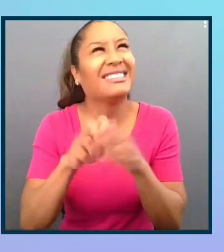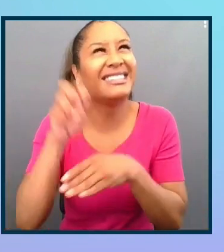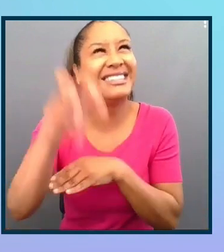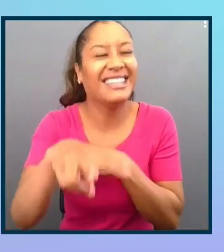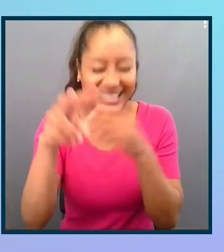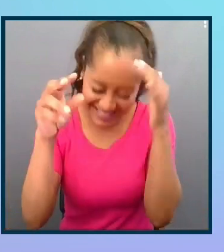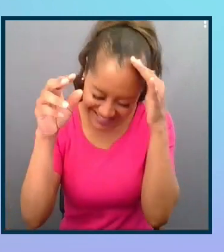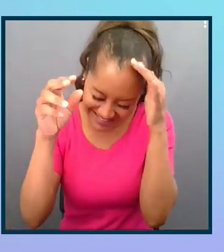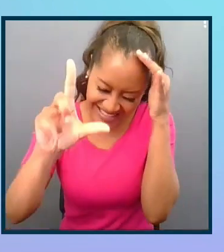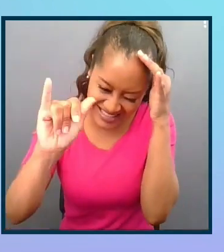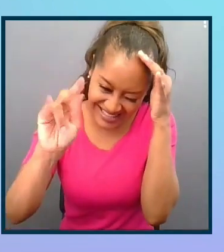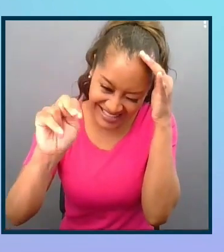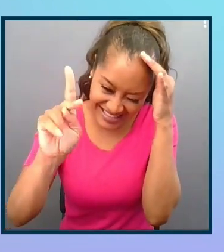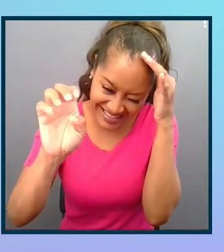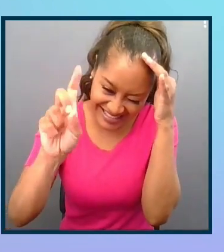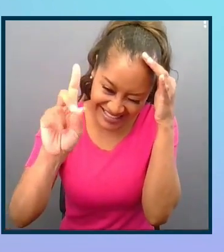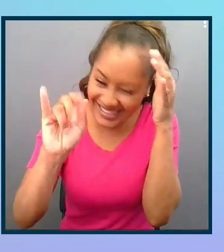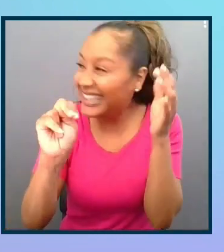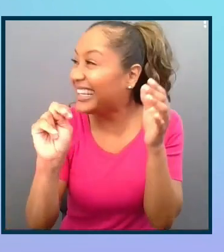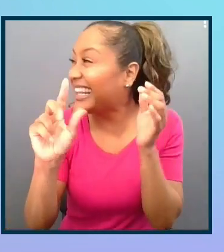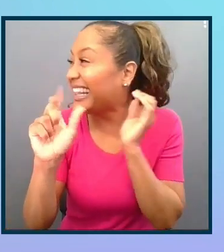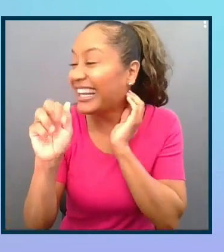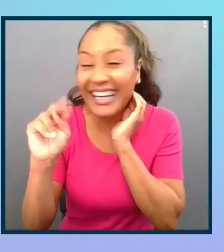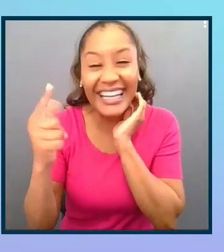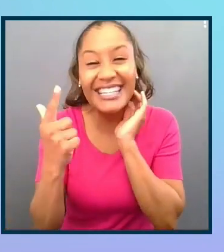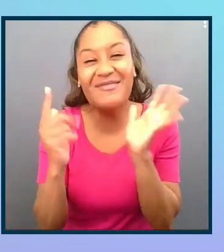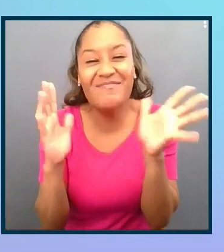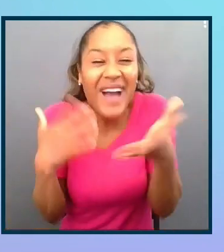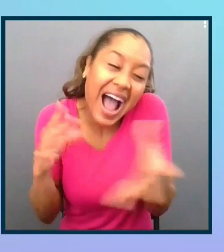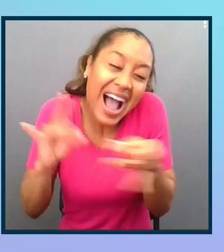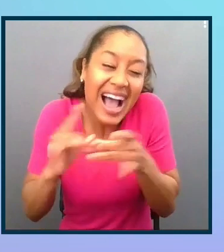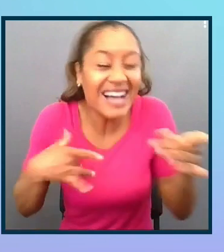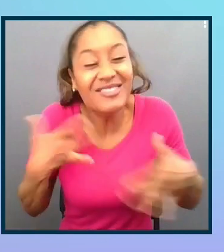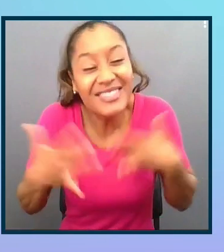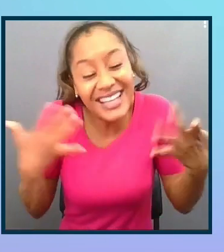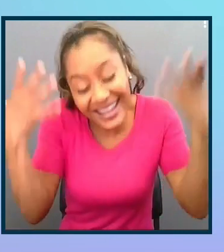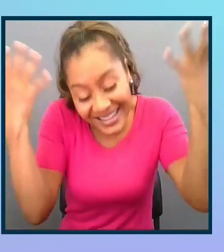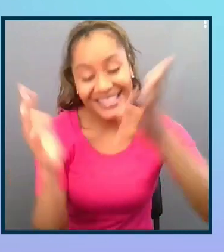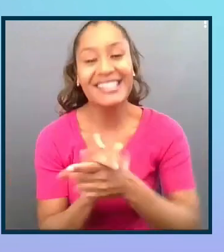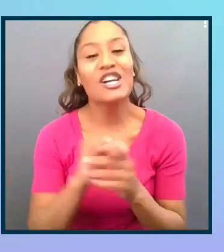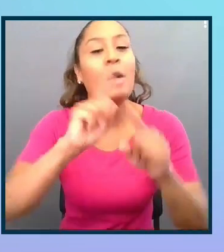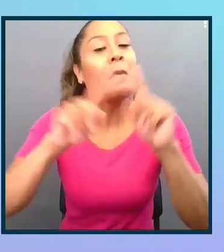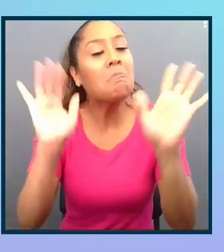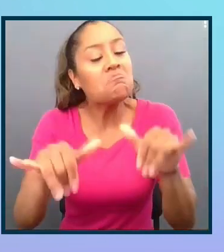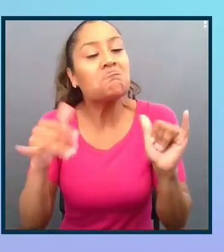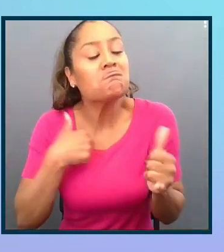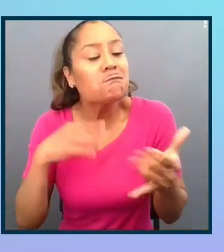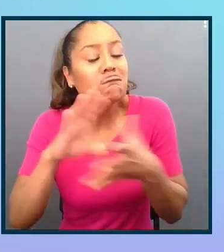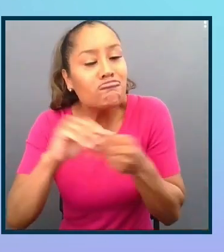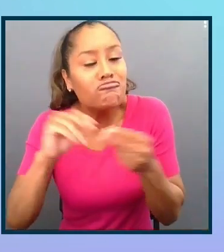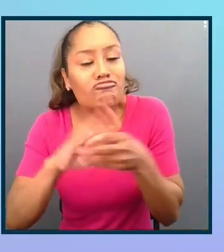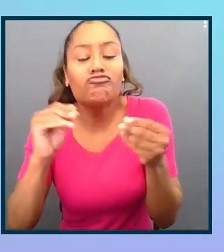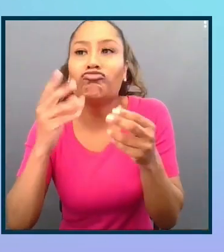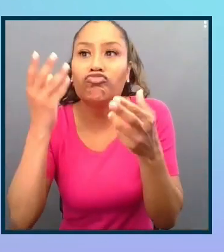but I'm just so excited about doing something like that. But yeah, I'll share resources there,